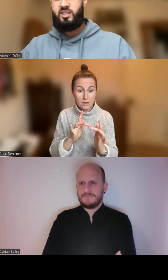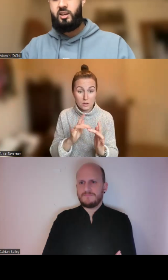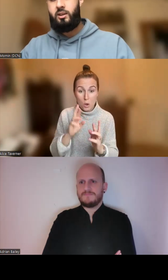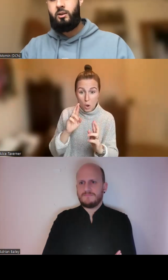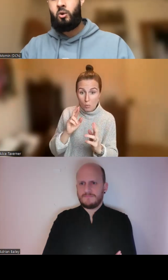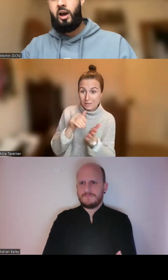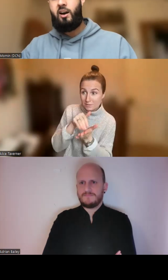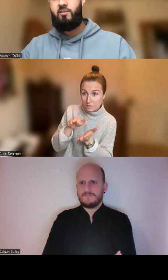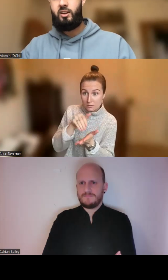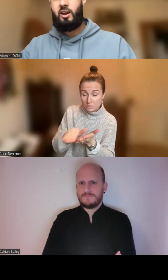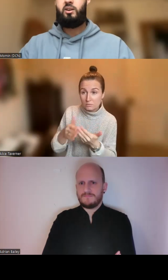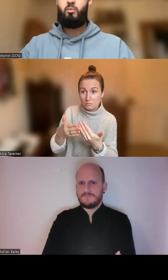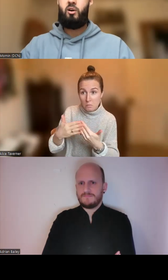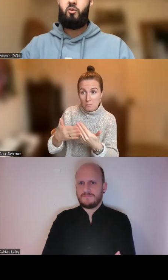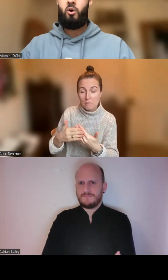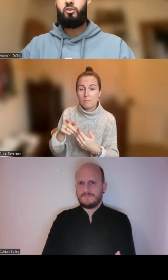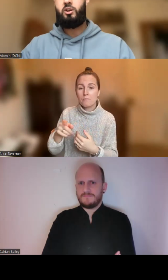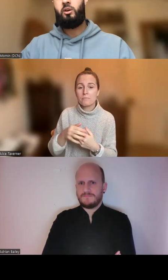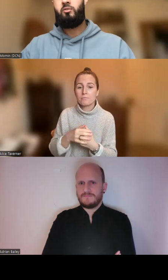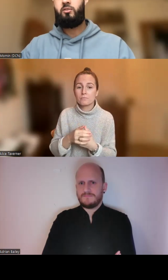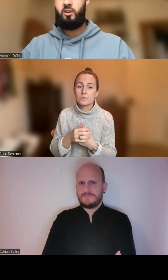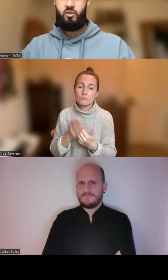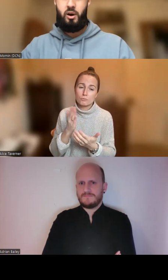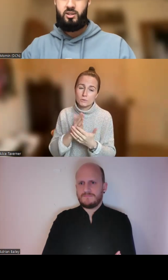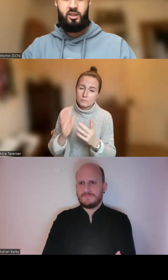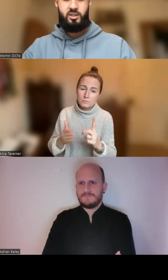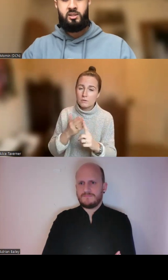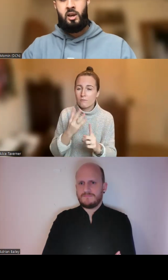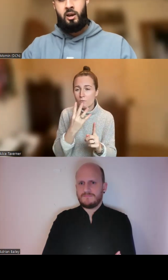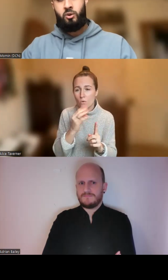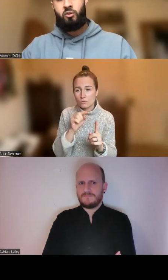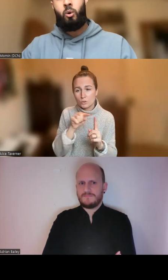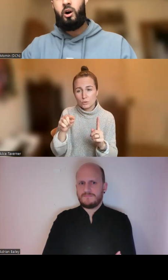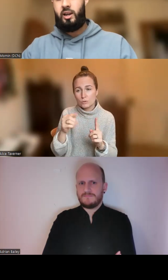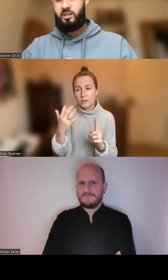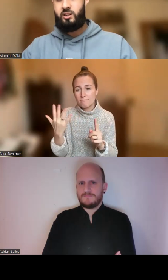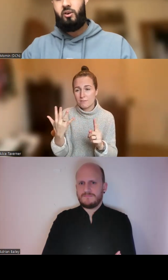I'd say look at having an idea about £400 to £1,500 and this is a quarterly estimate